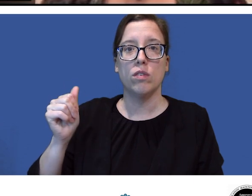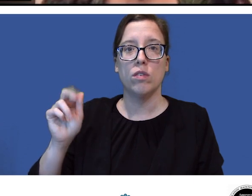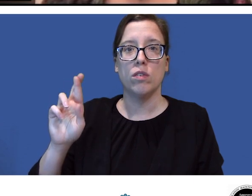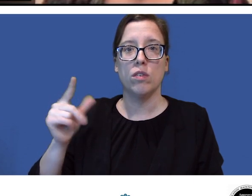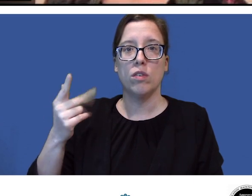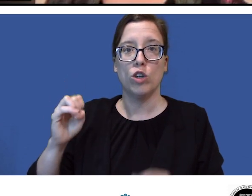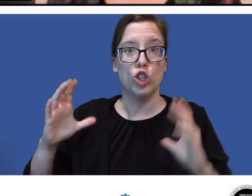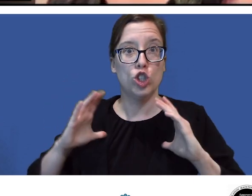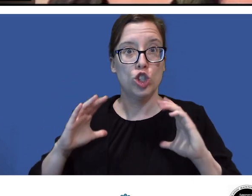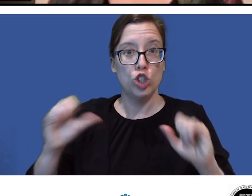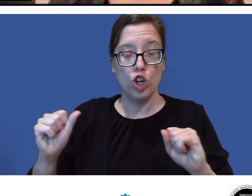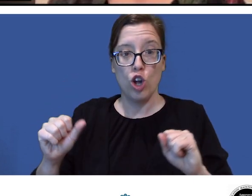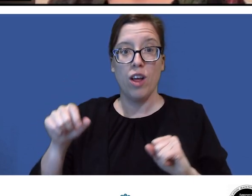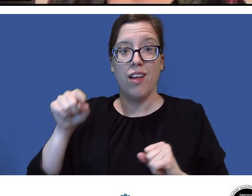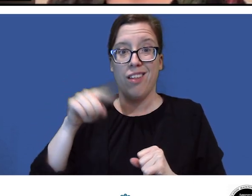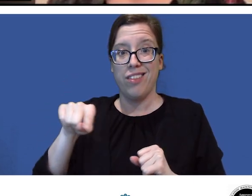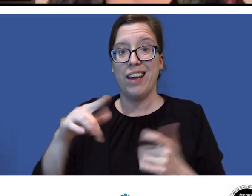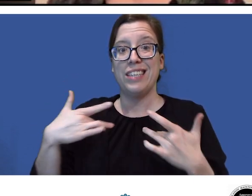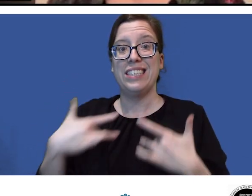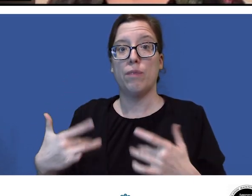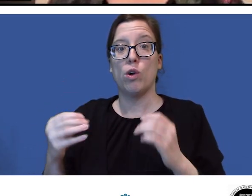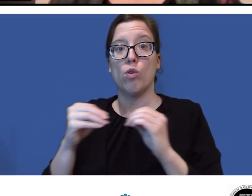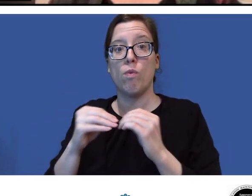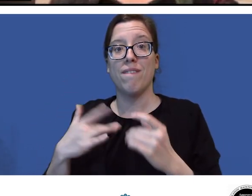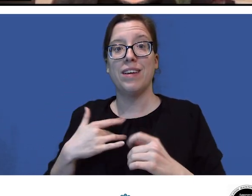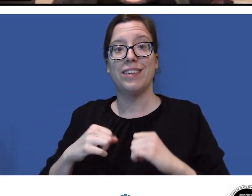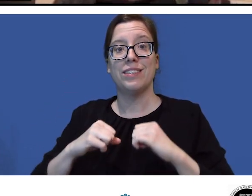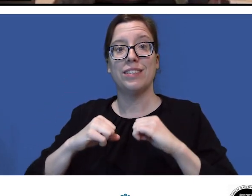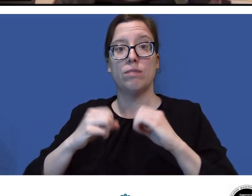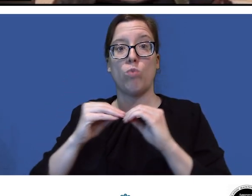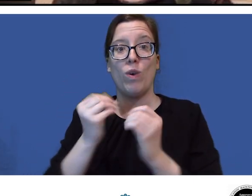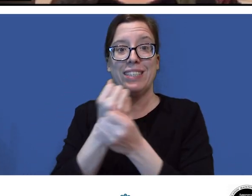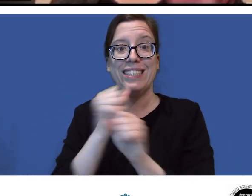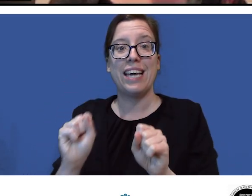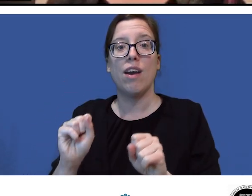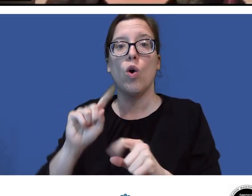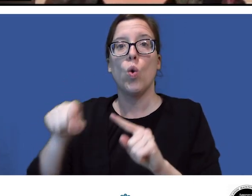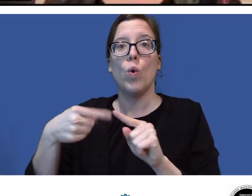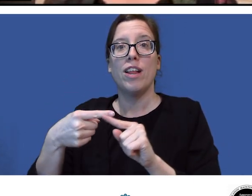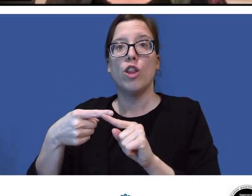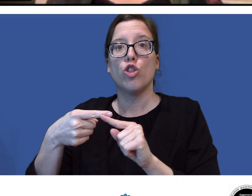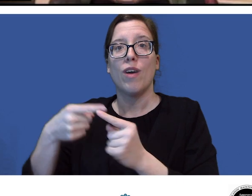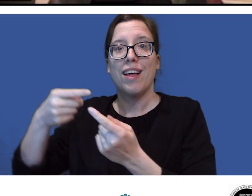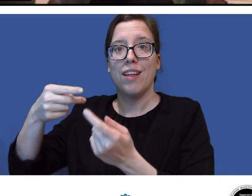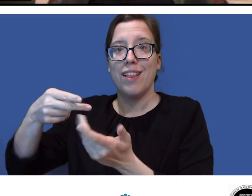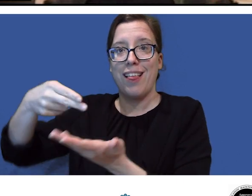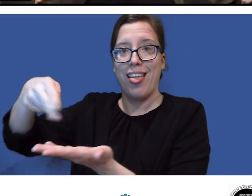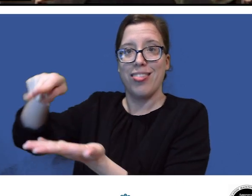down and they lie down supine on their back. And they love that position because it's like,